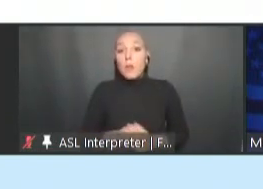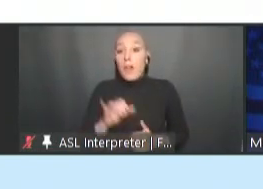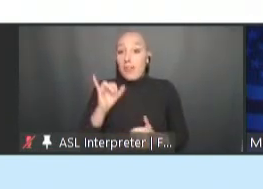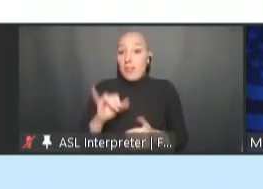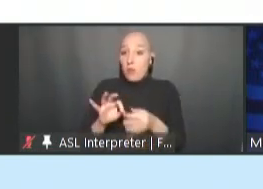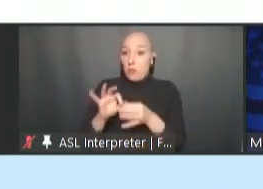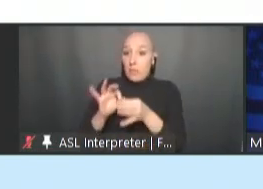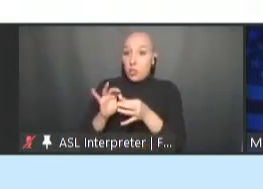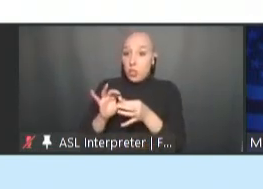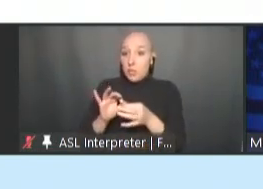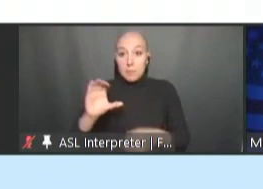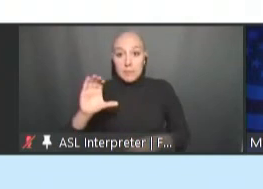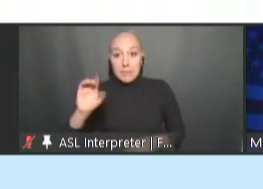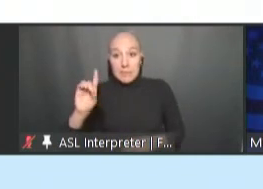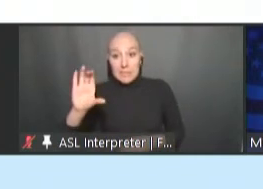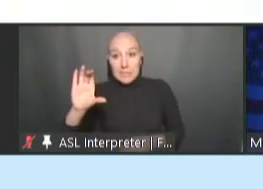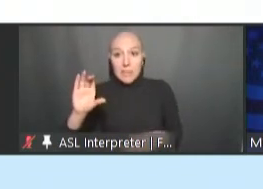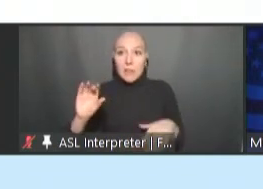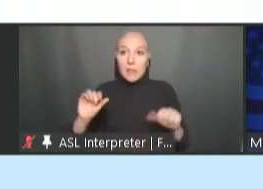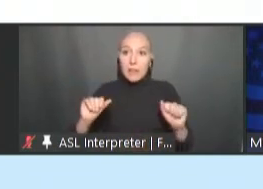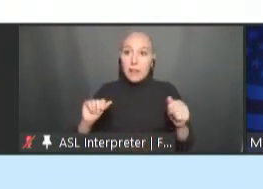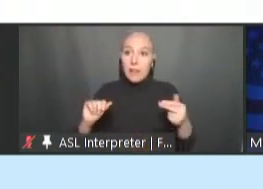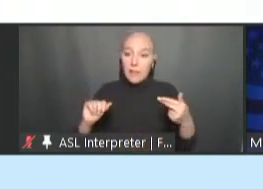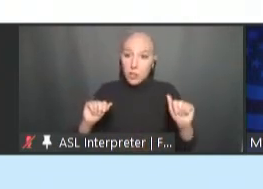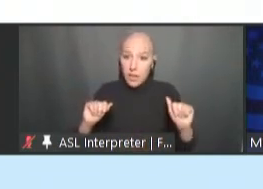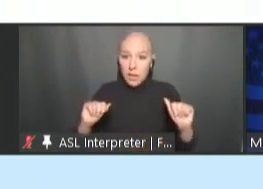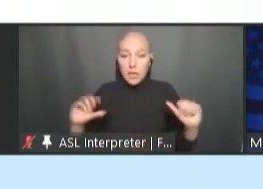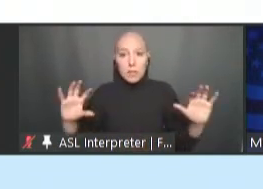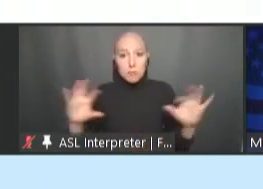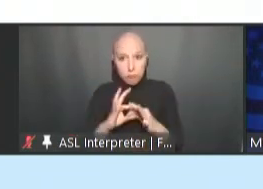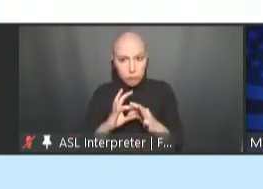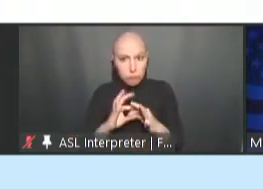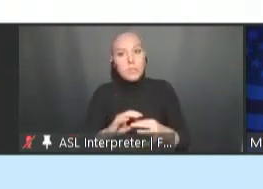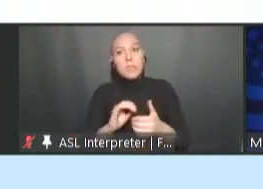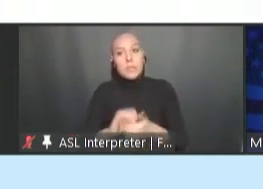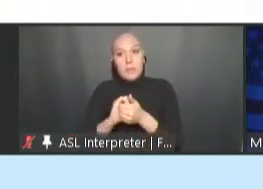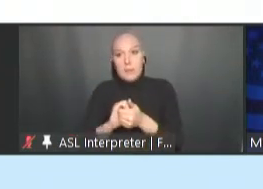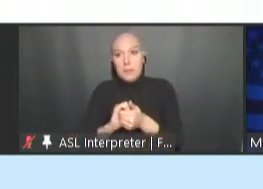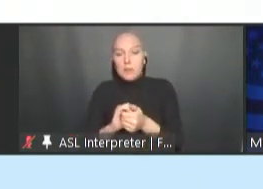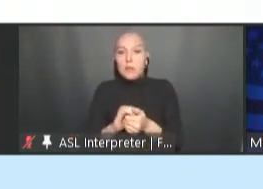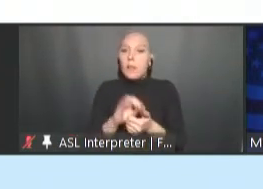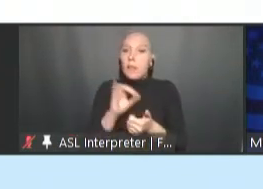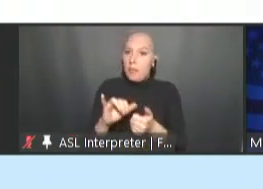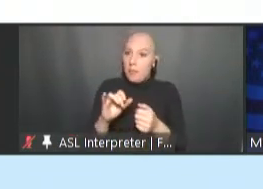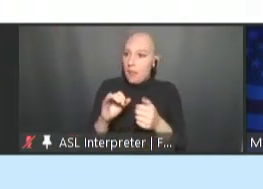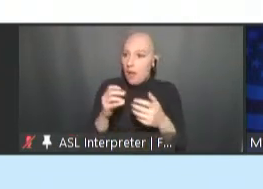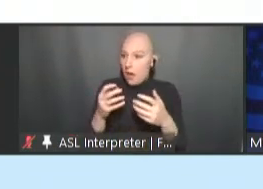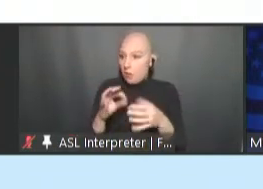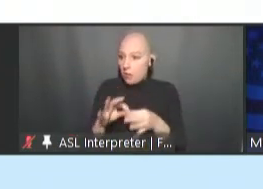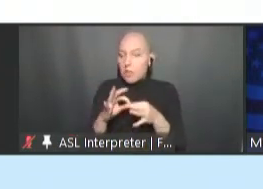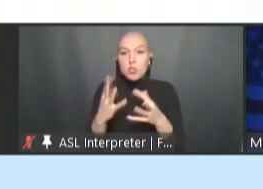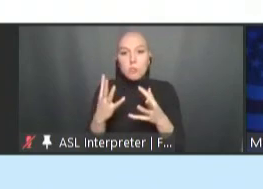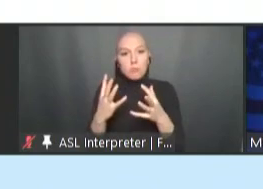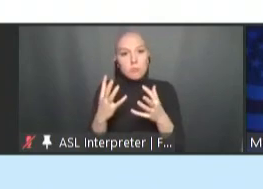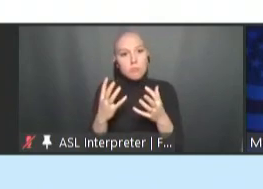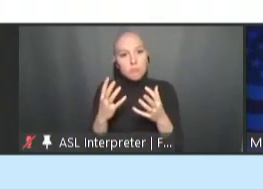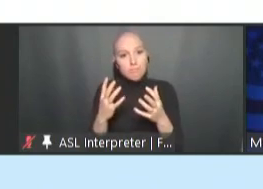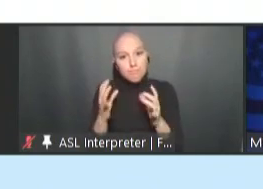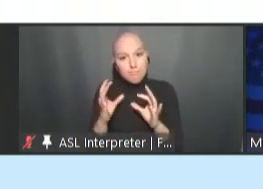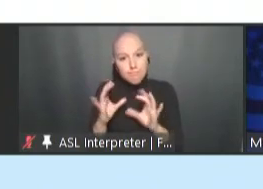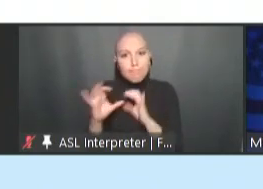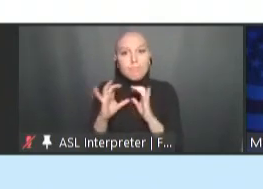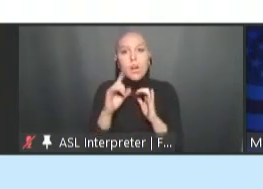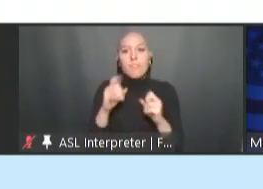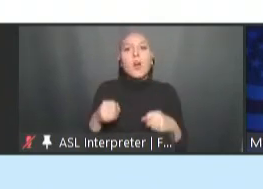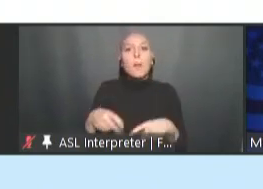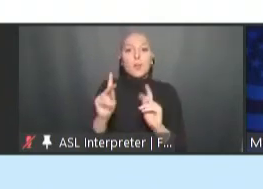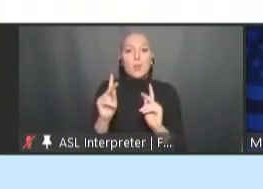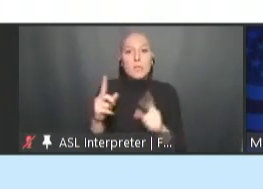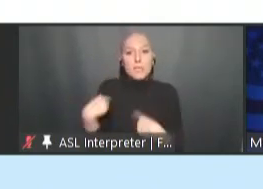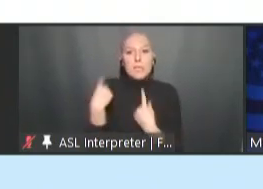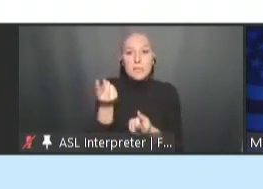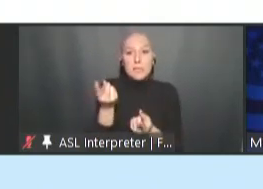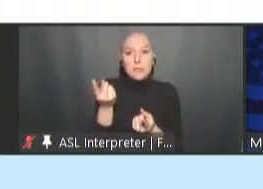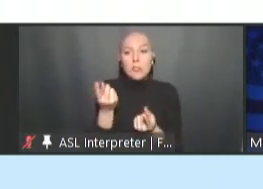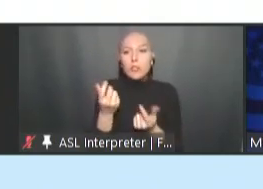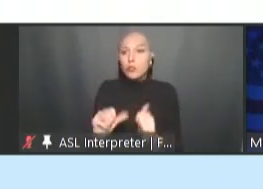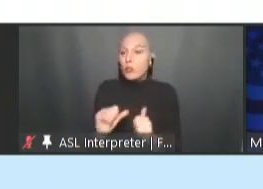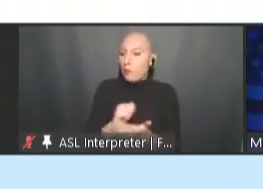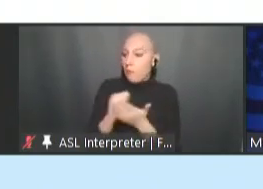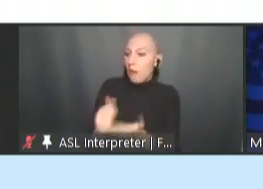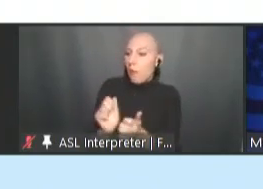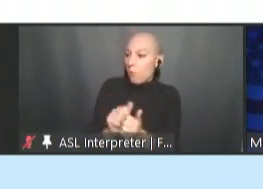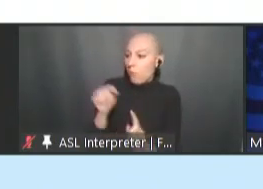together with the CDC to look for opportunities to be particularly helpful in this issue of trying to